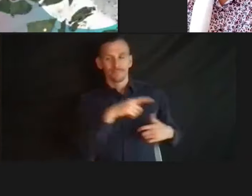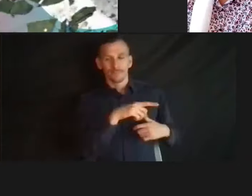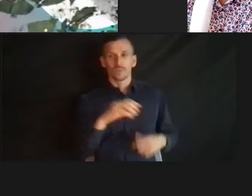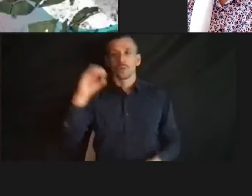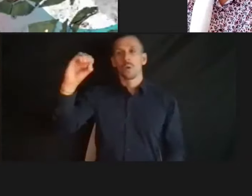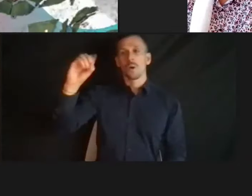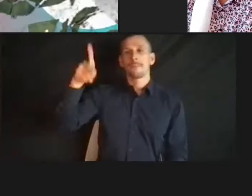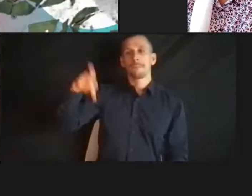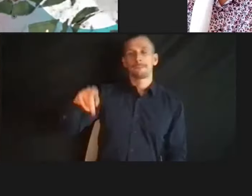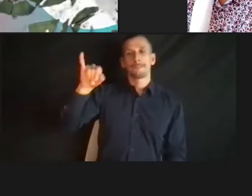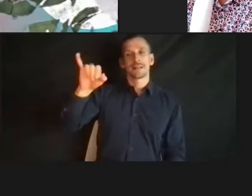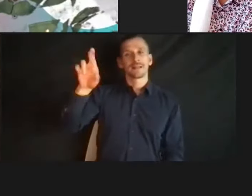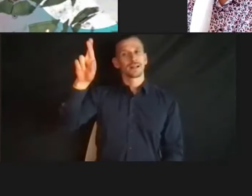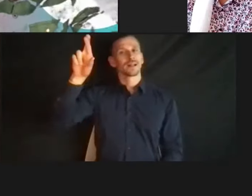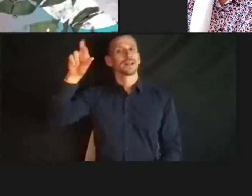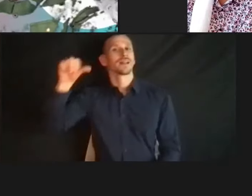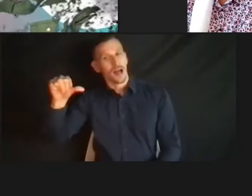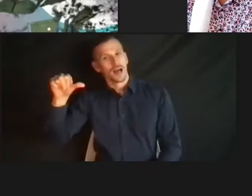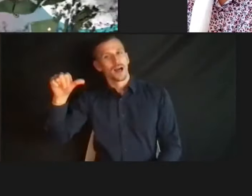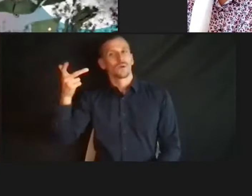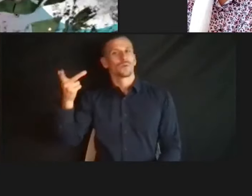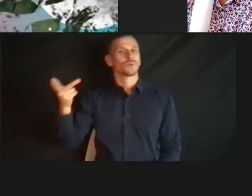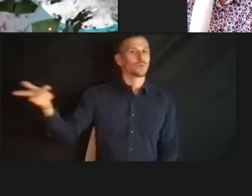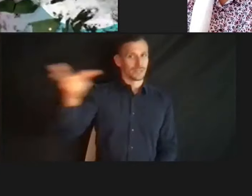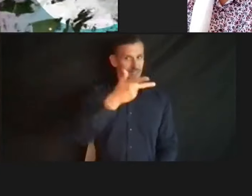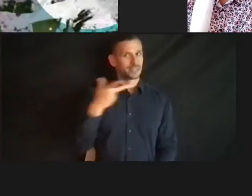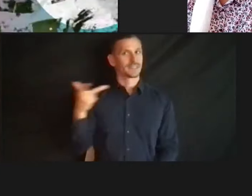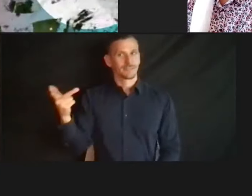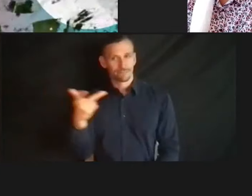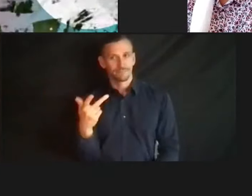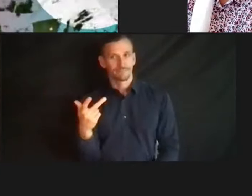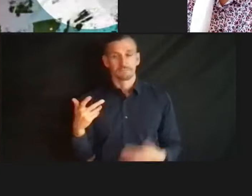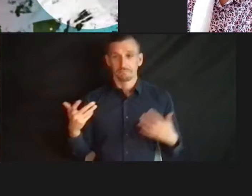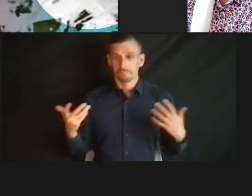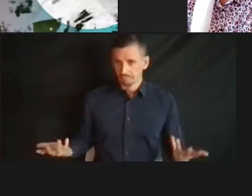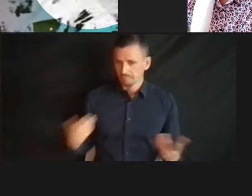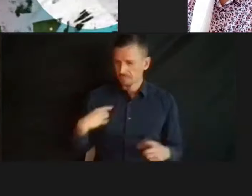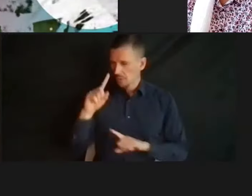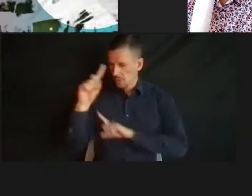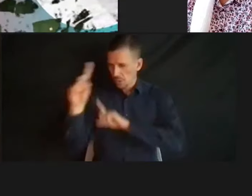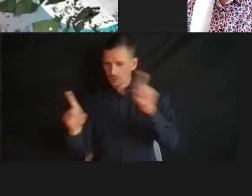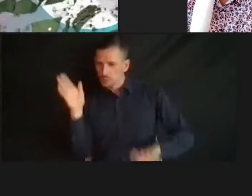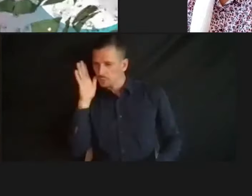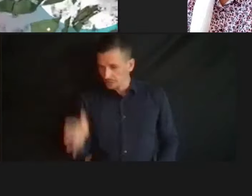So, the question to these panelists is when thinking of solutions to address food security